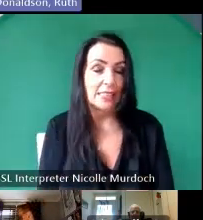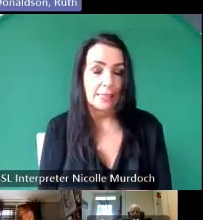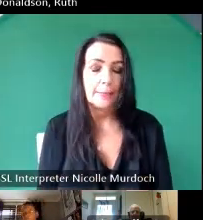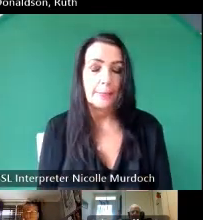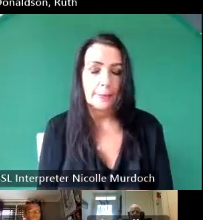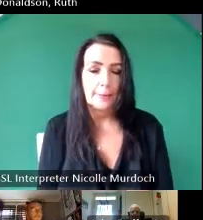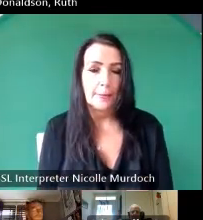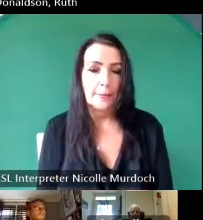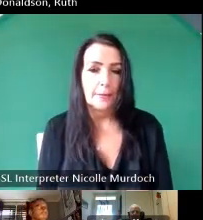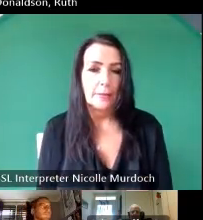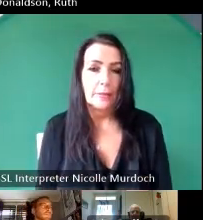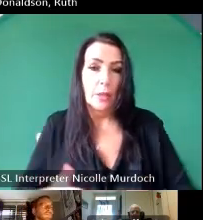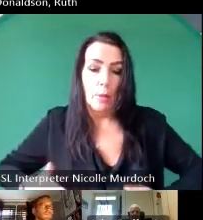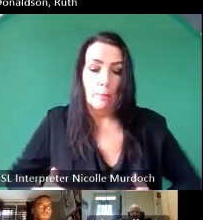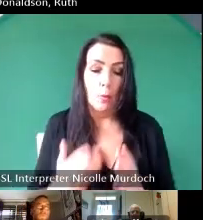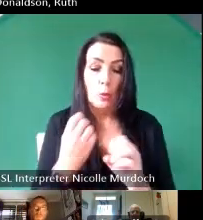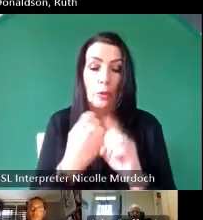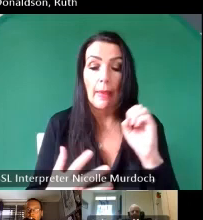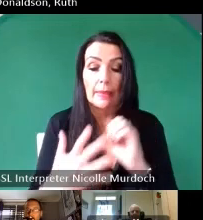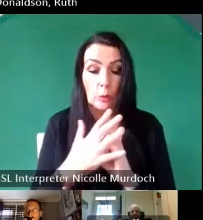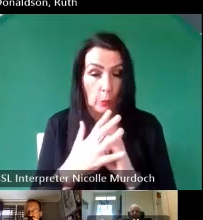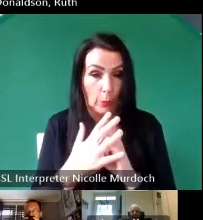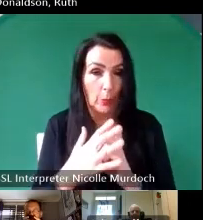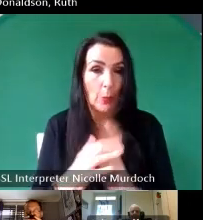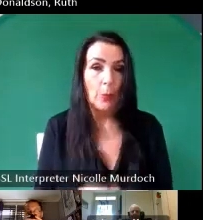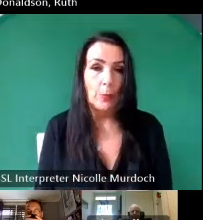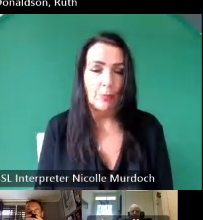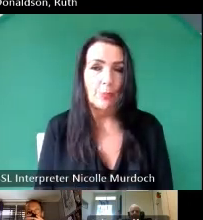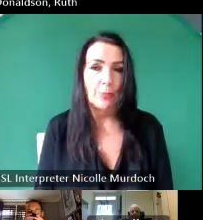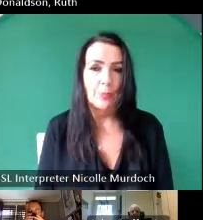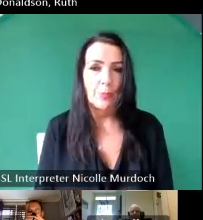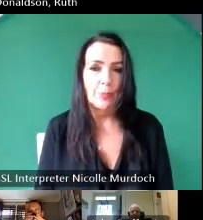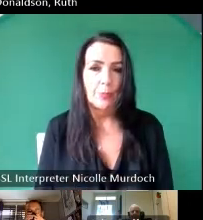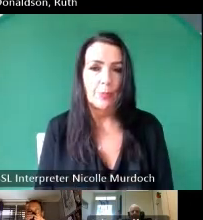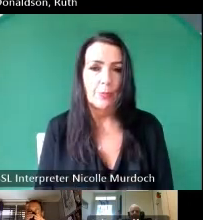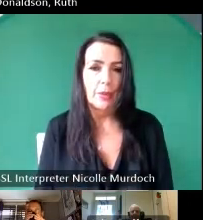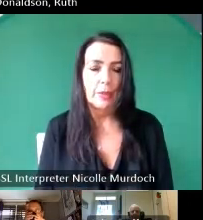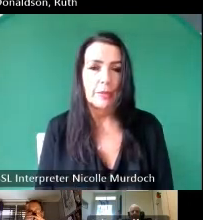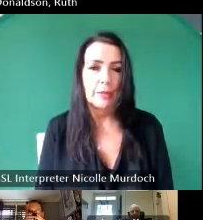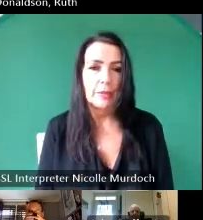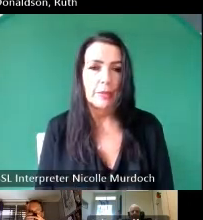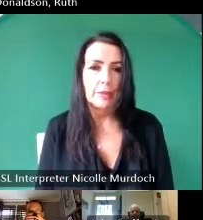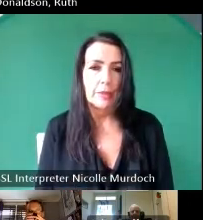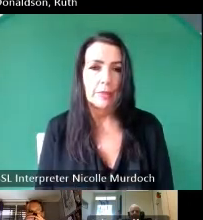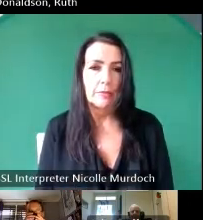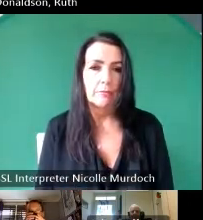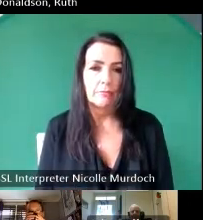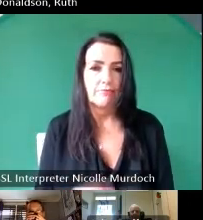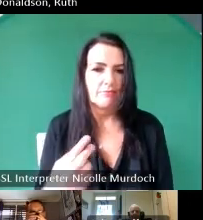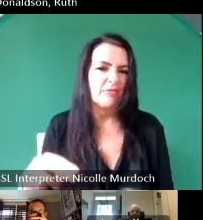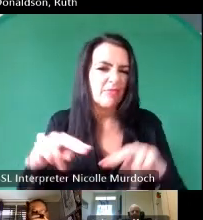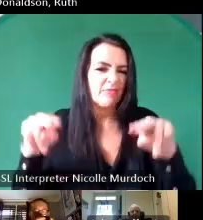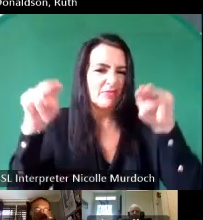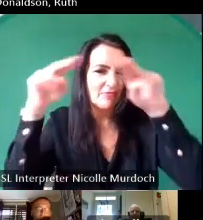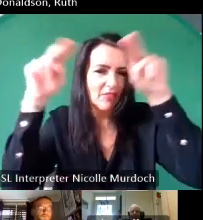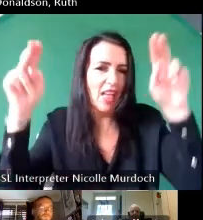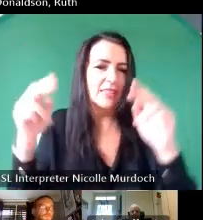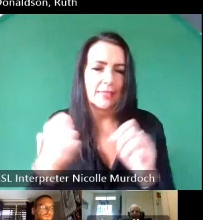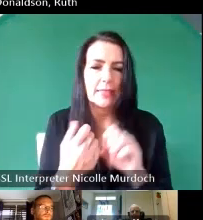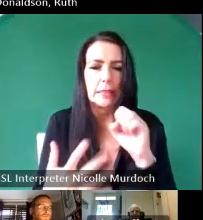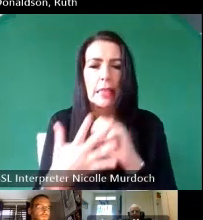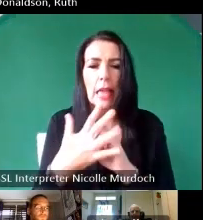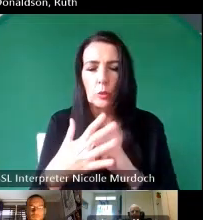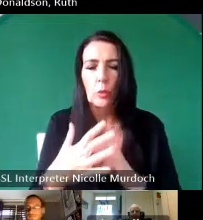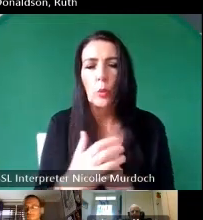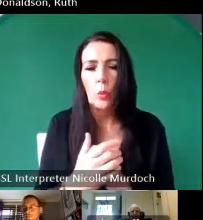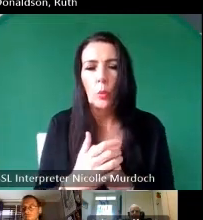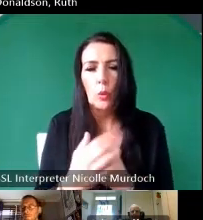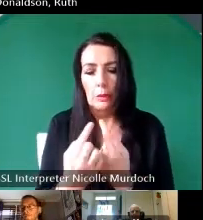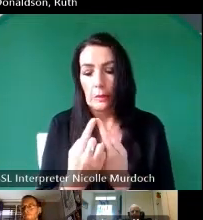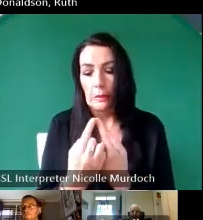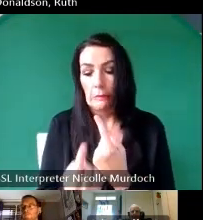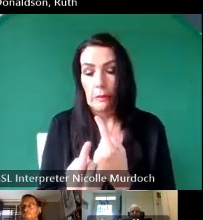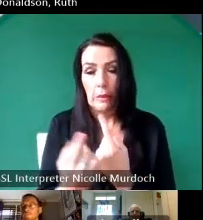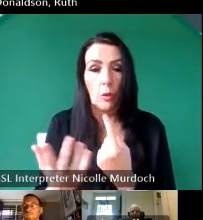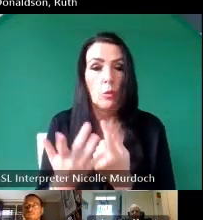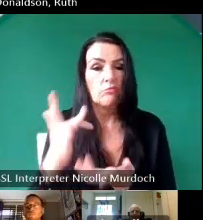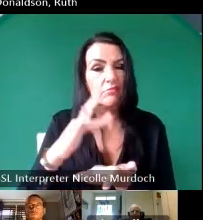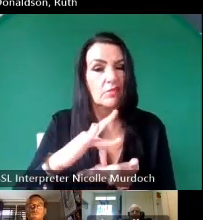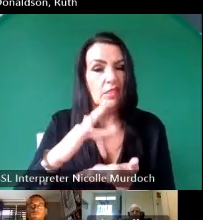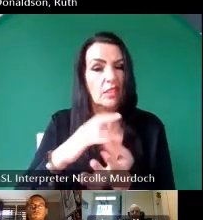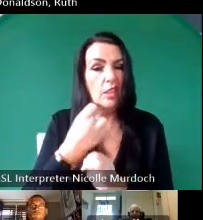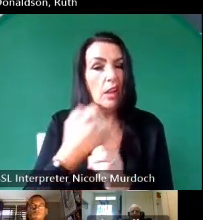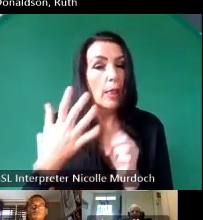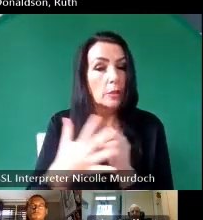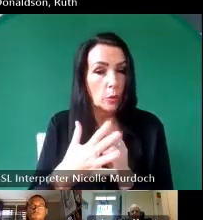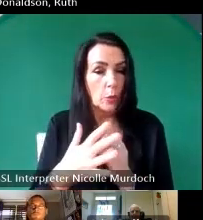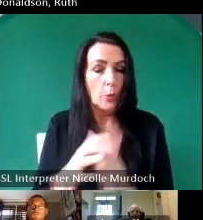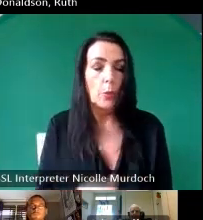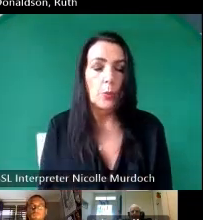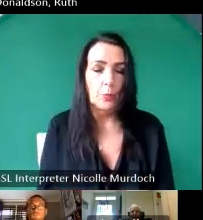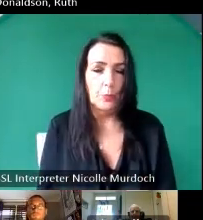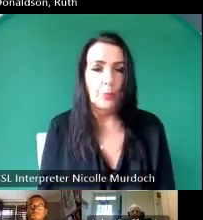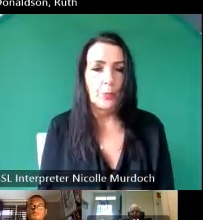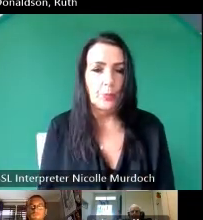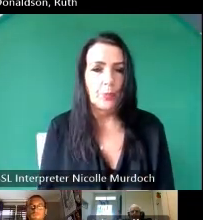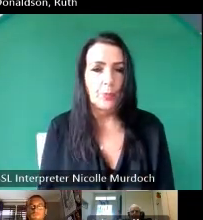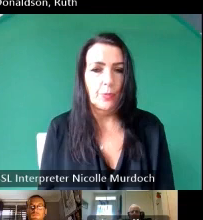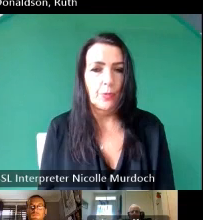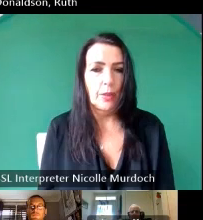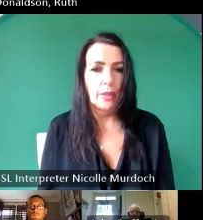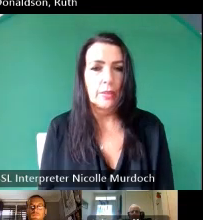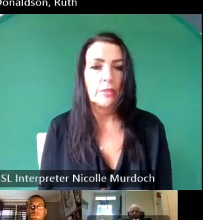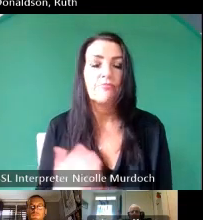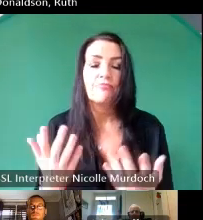I was born in Glasgow uh in uh a tenament and not far from the city center uh working class